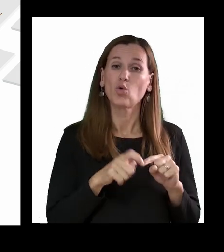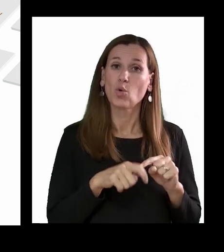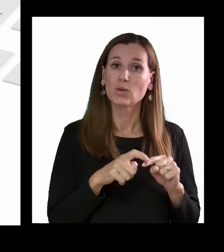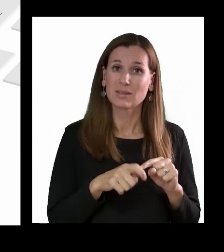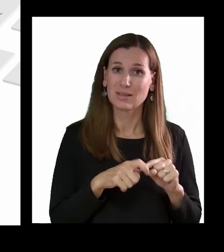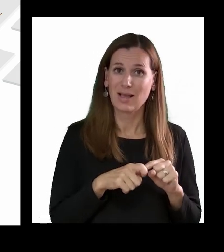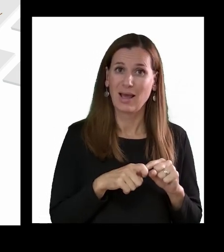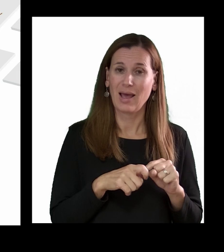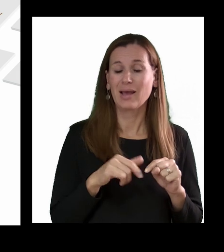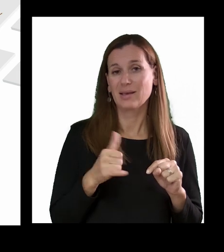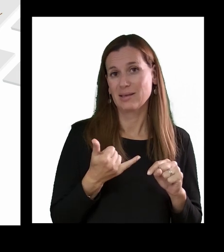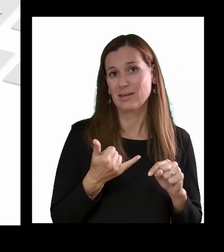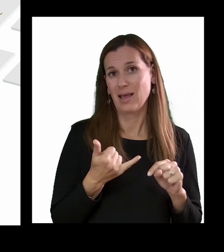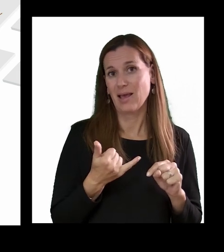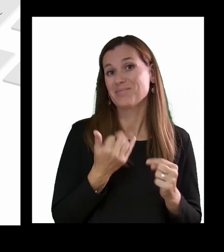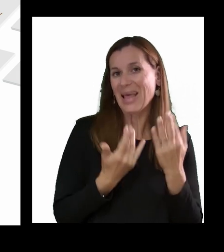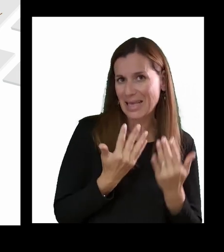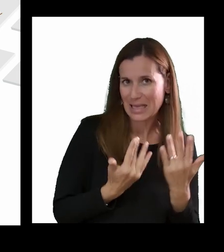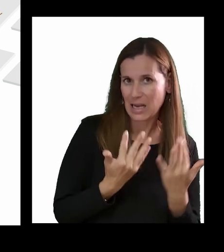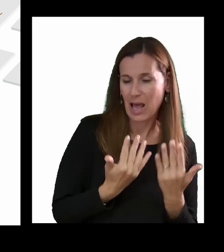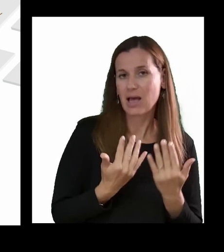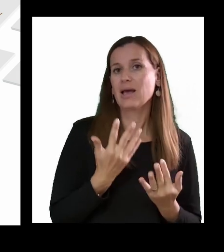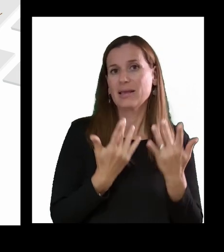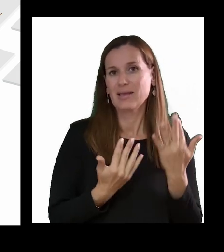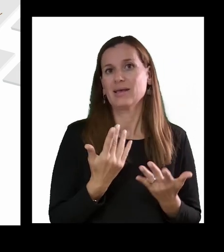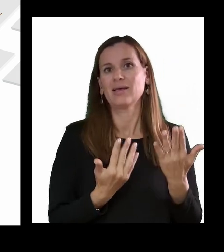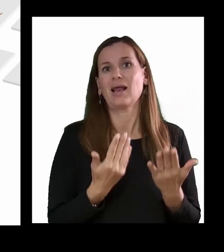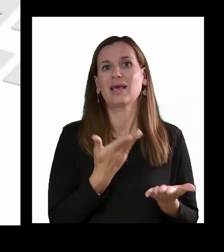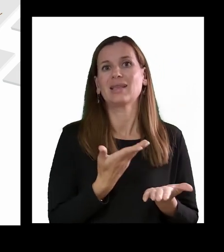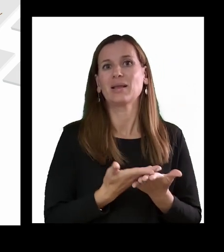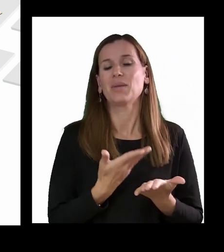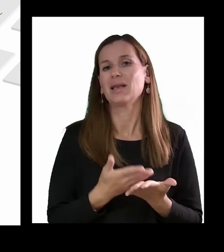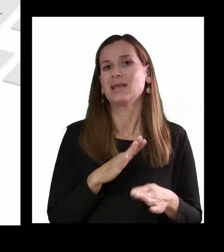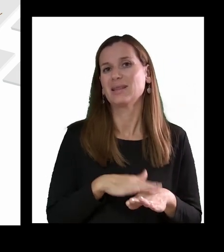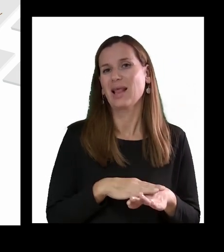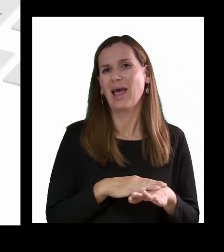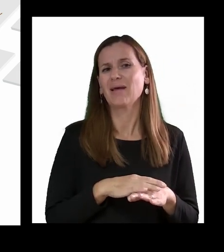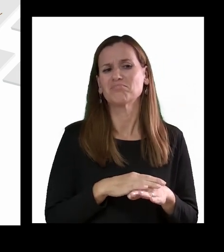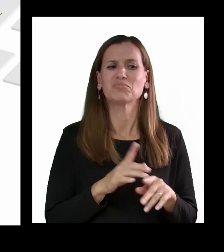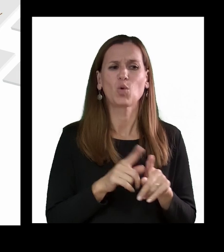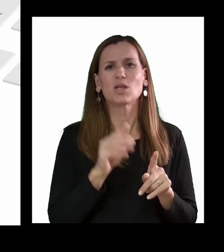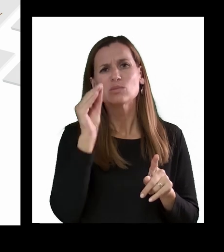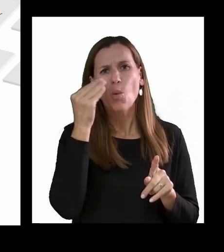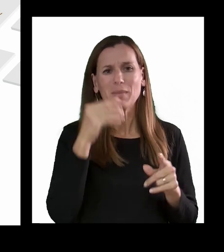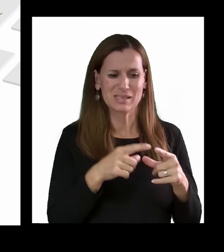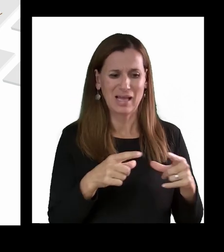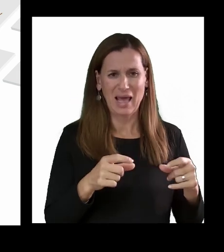Okay. It's a game based on the traditional memory card game with two main